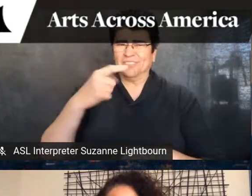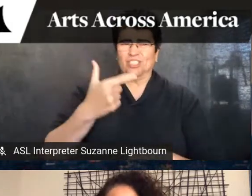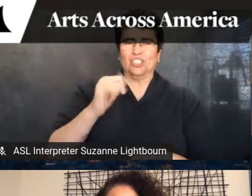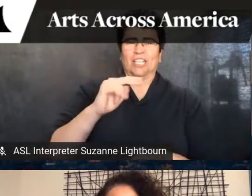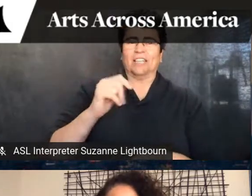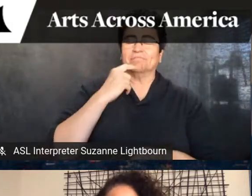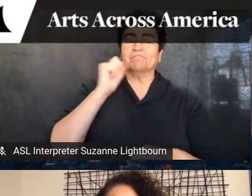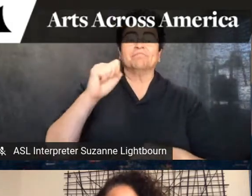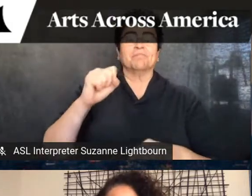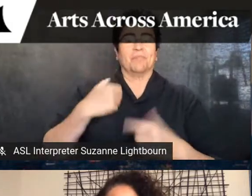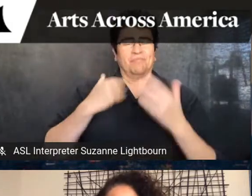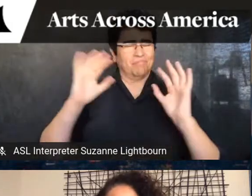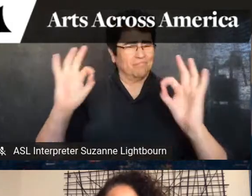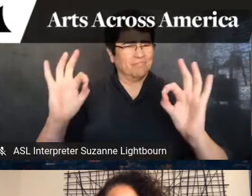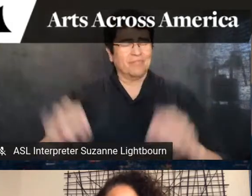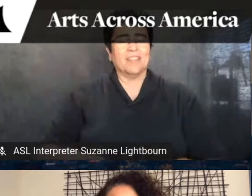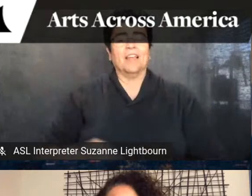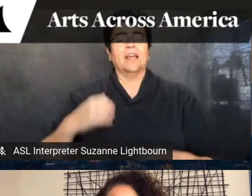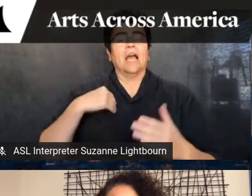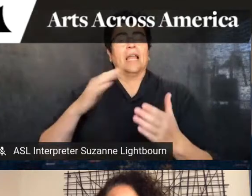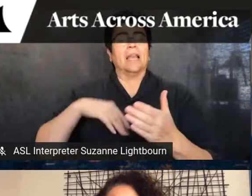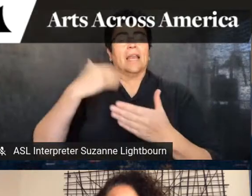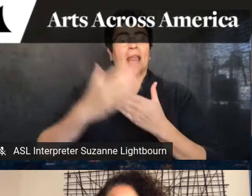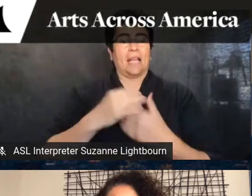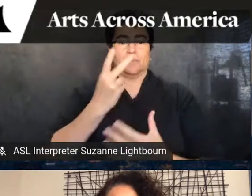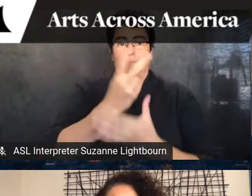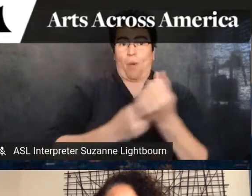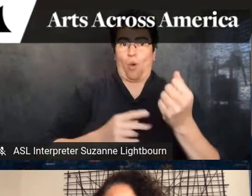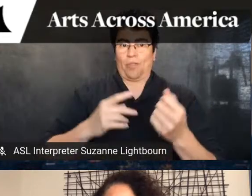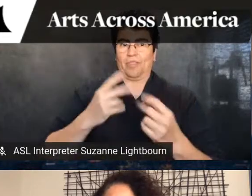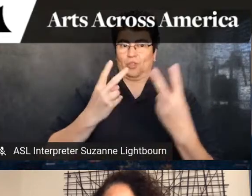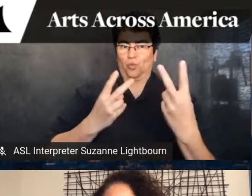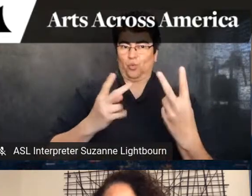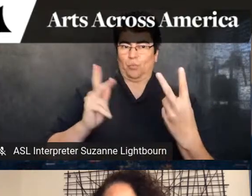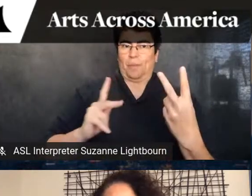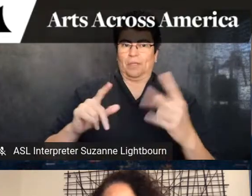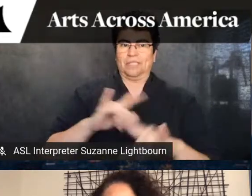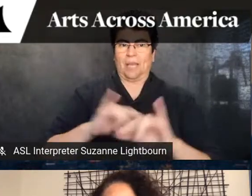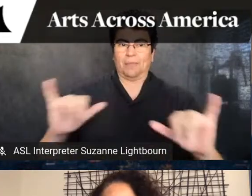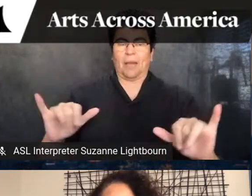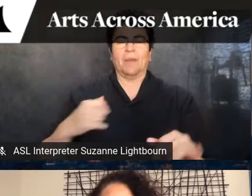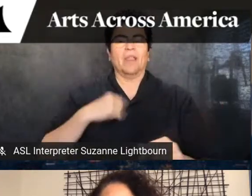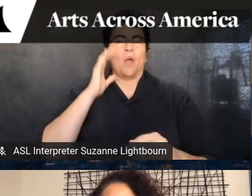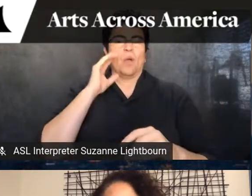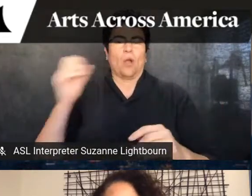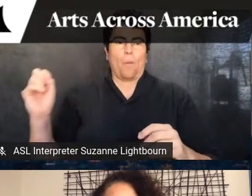Next, I'm going to introduce them both at the same time, and then we're gonna go back a bit